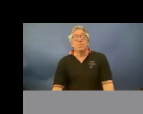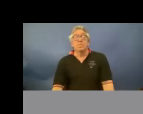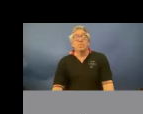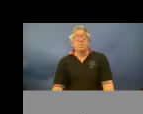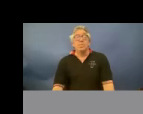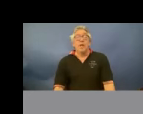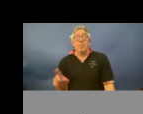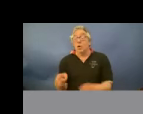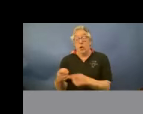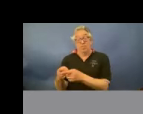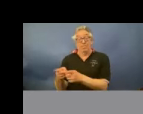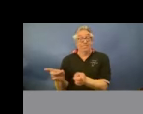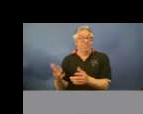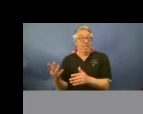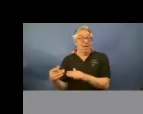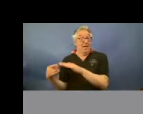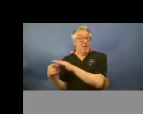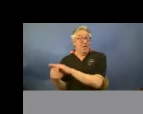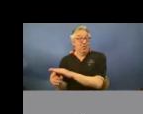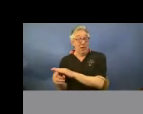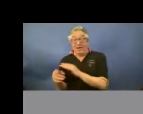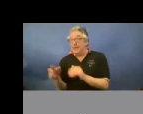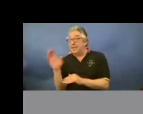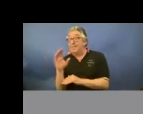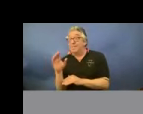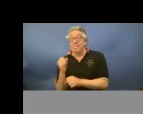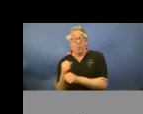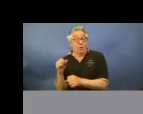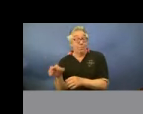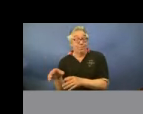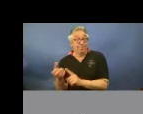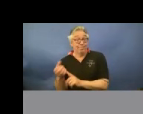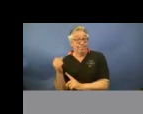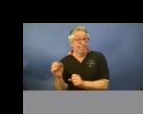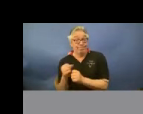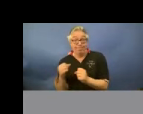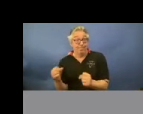people, is as Ricardo and the colleagues were discussing, is access to International Protection for Persons with Disabilities.